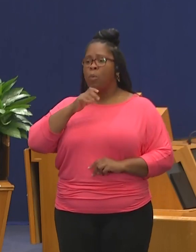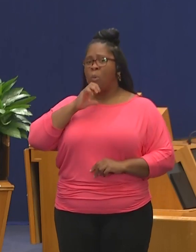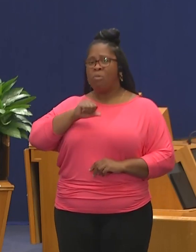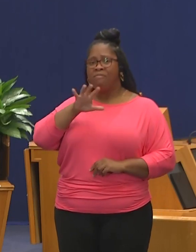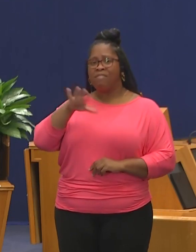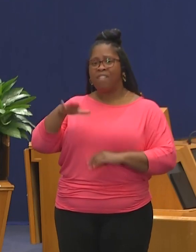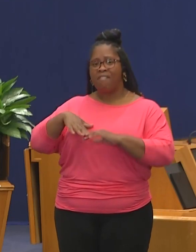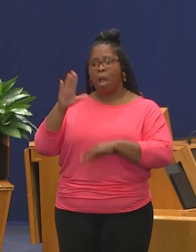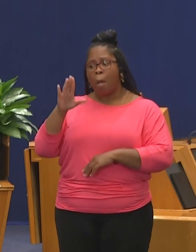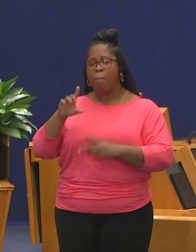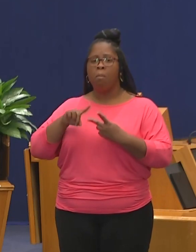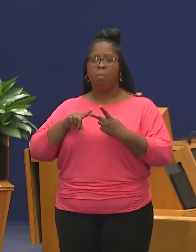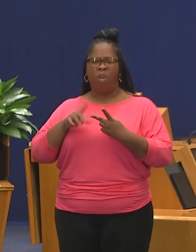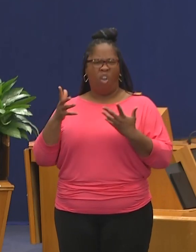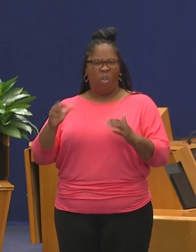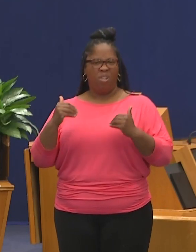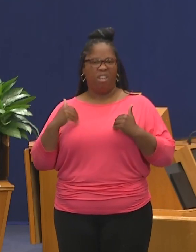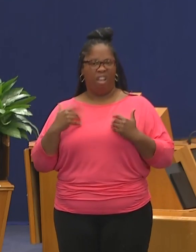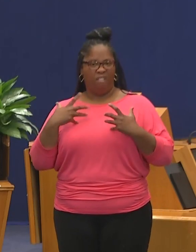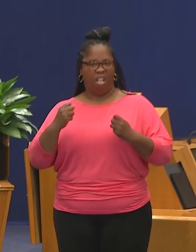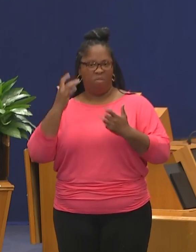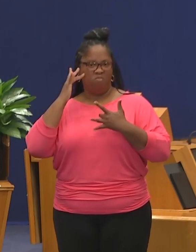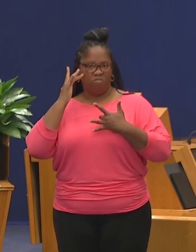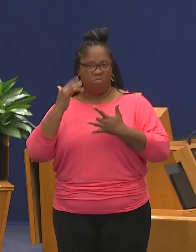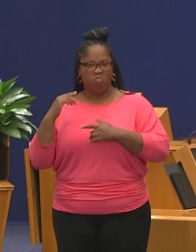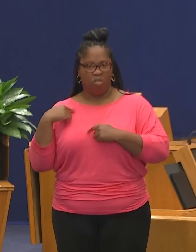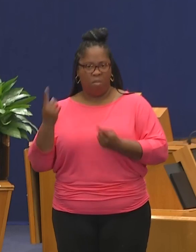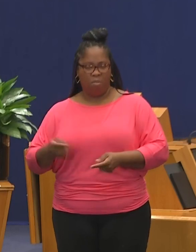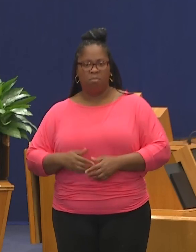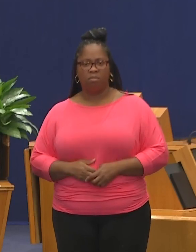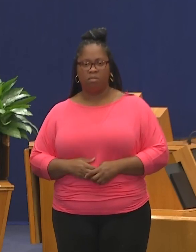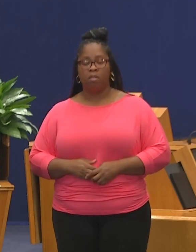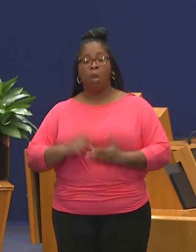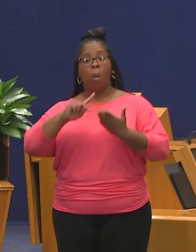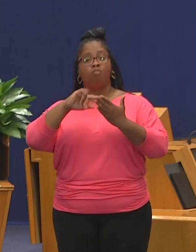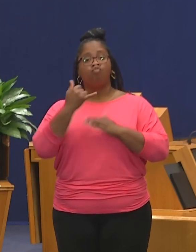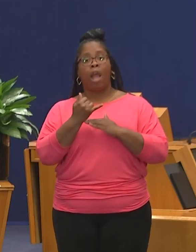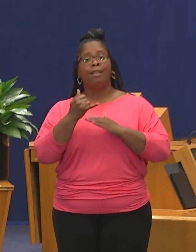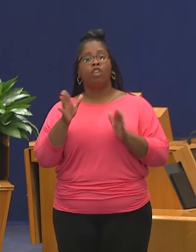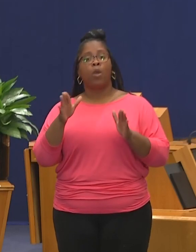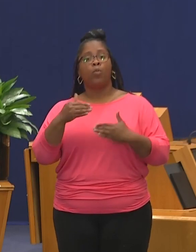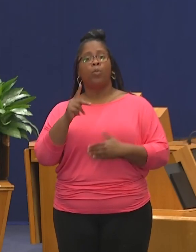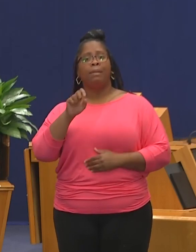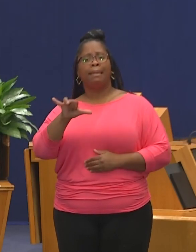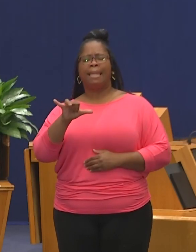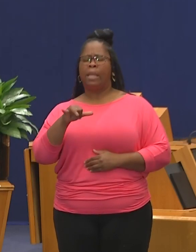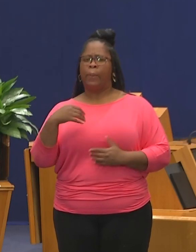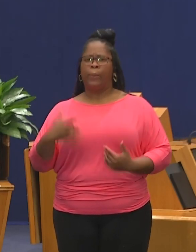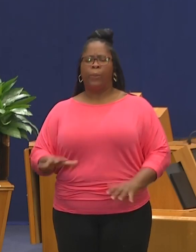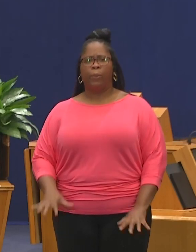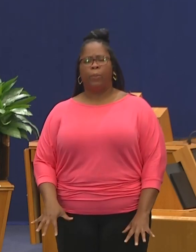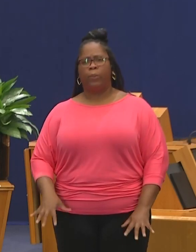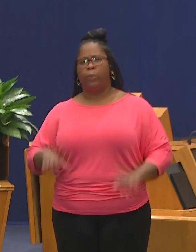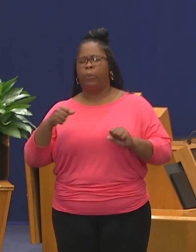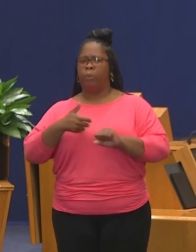OVER THE AGE OF 55 AND WHO HAVE UNDERLYING MEDICAL CONDITIONS.